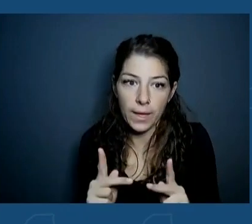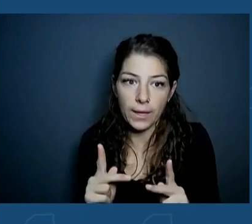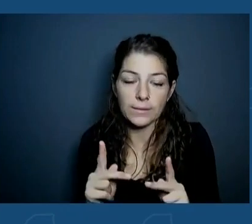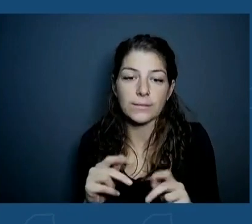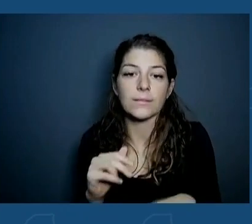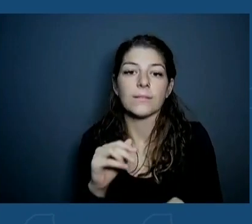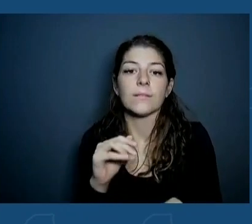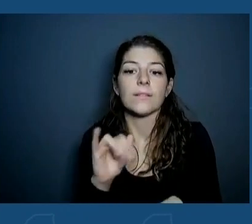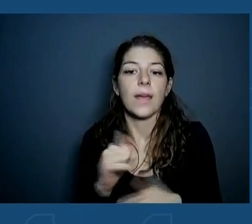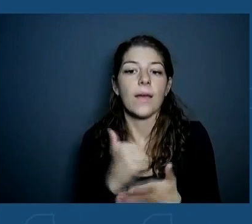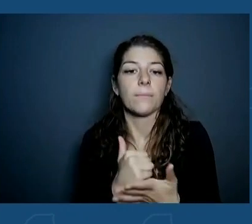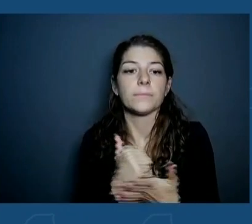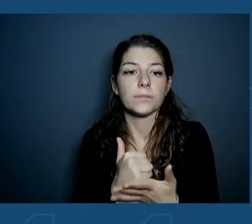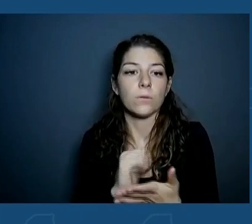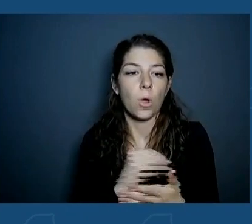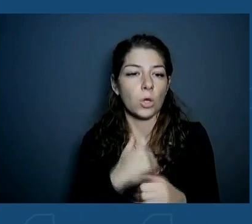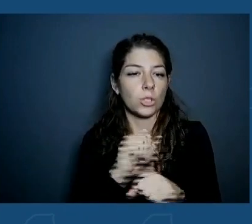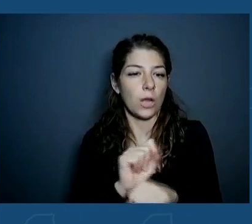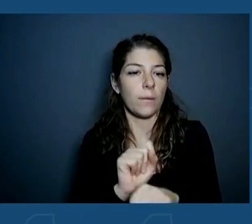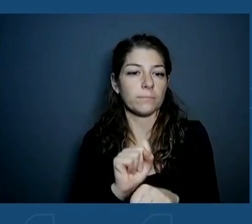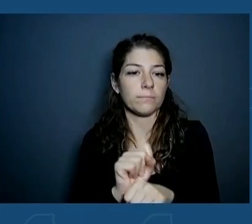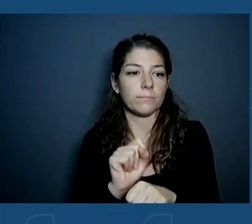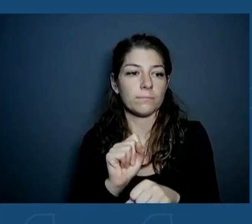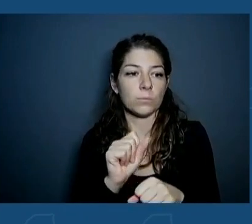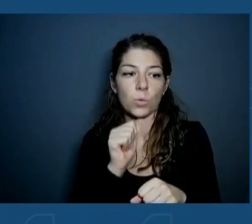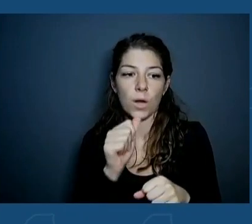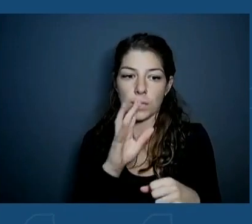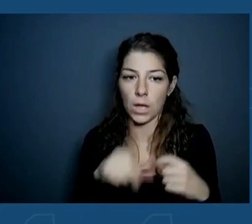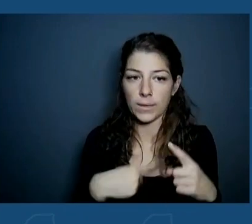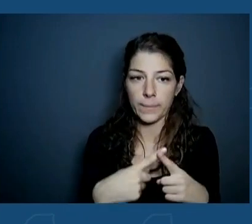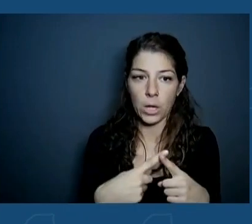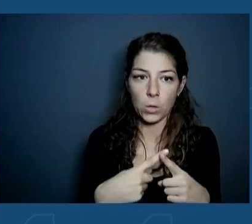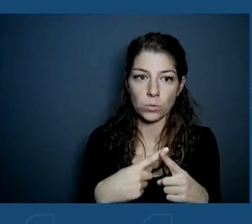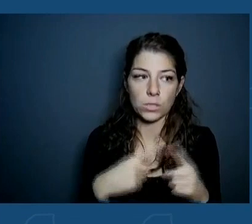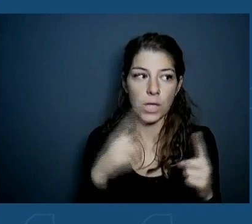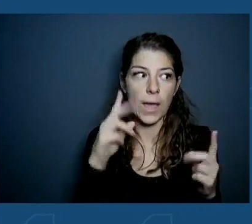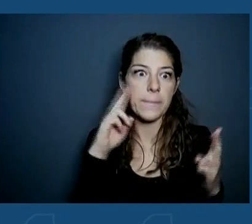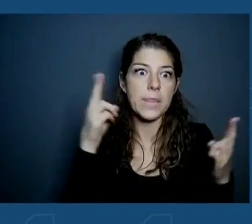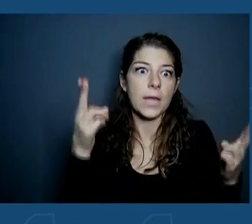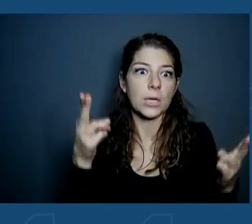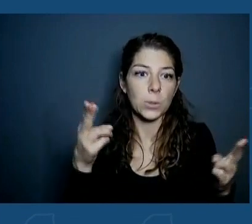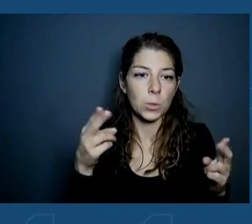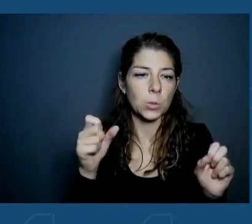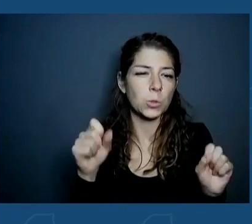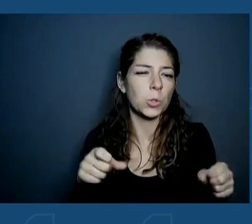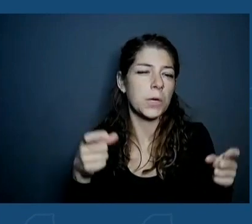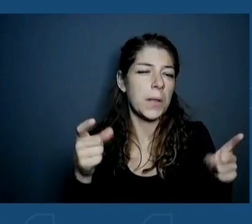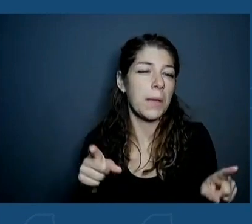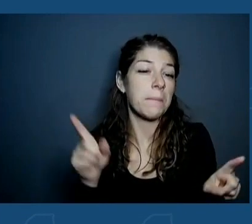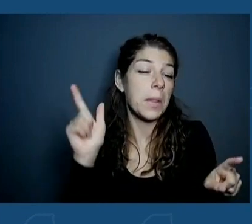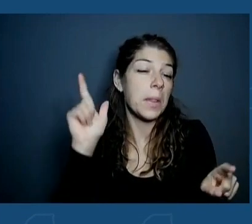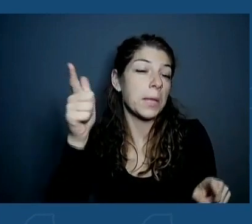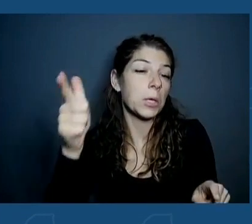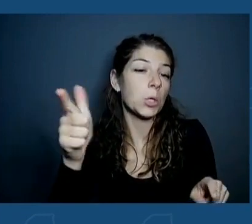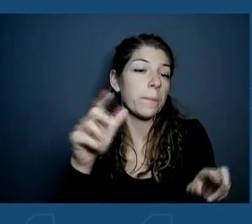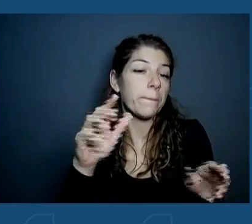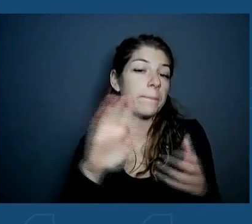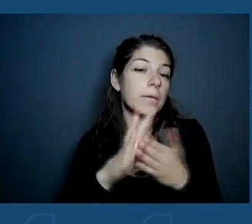WHO HAD IT. MY DAUGHTER HAD IT LAST WEEK AND MY SON-IN-LAW HAD IT LAST WEEK, MY NEIGHBOR HAD IT LAST WEEK, MANY OF MY COMMISSIONERS HAVE HAD IT BUT THE REALITY IS SETTING IN.